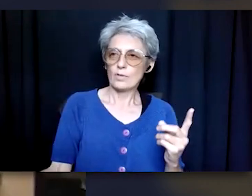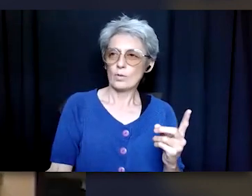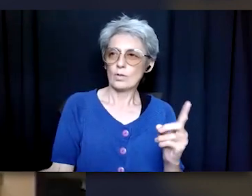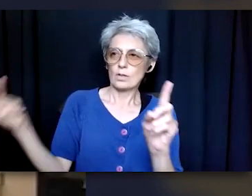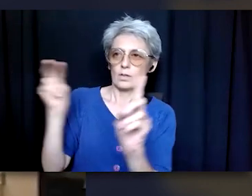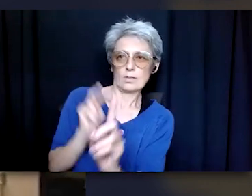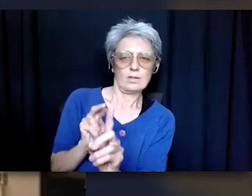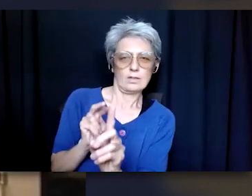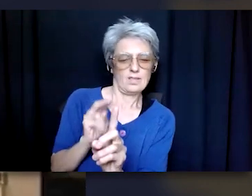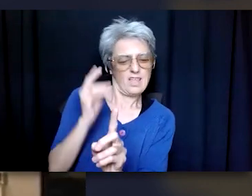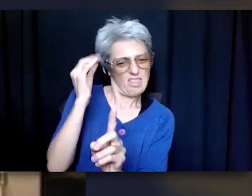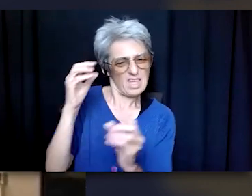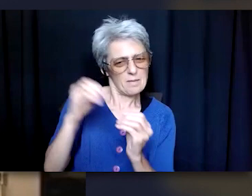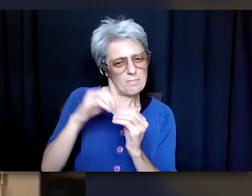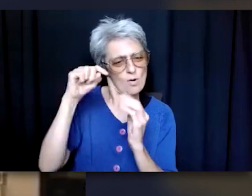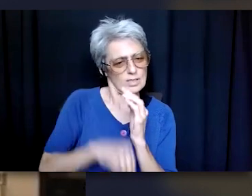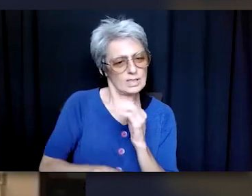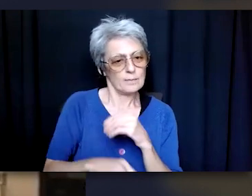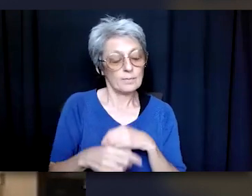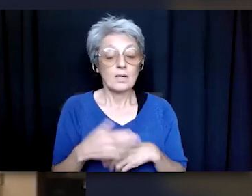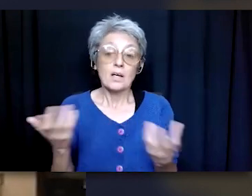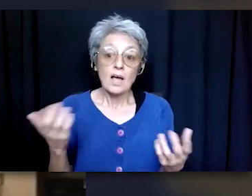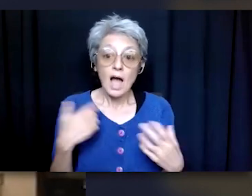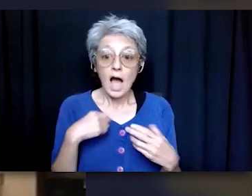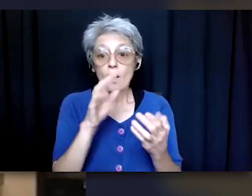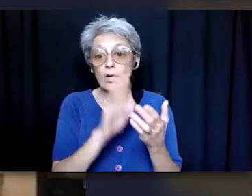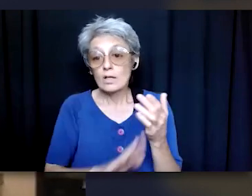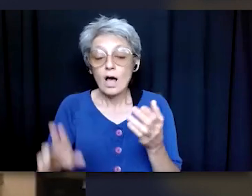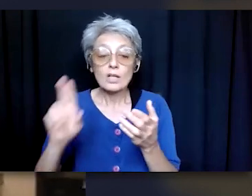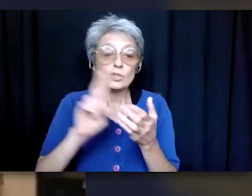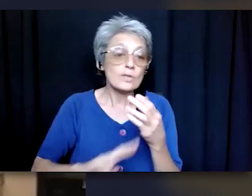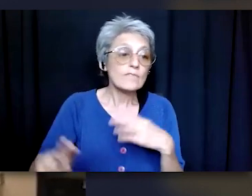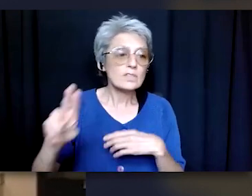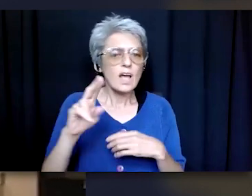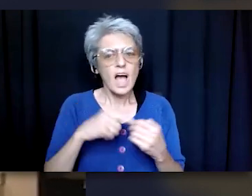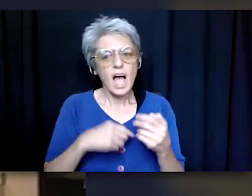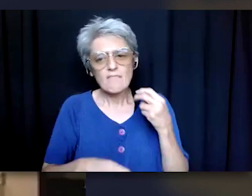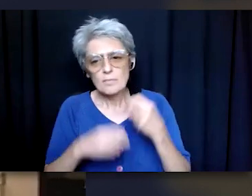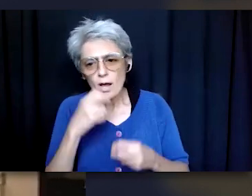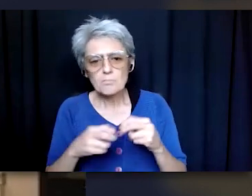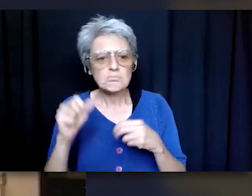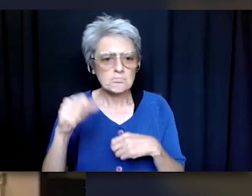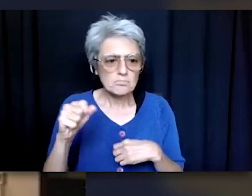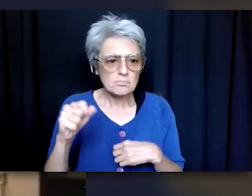of education, flawed though they are, in need of change though they are, and think about the